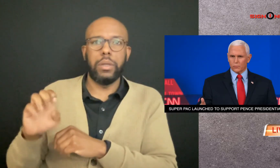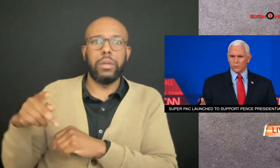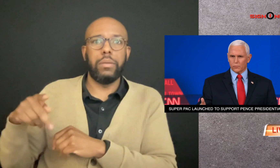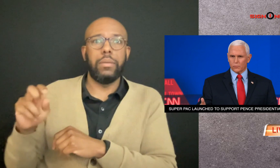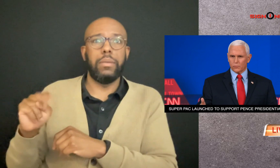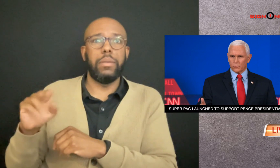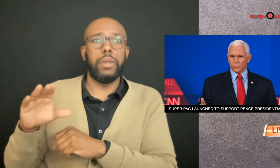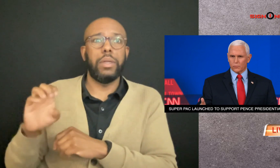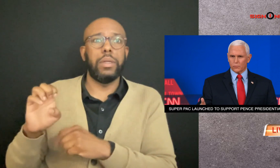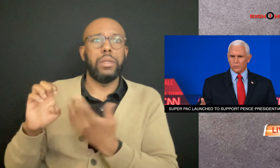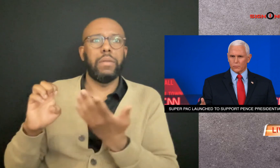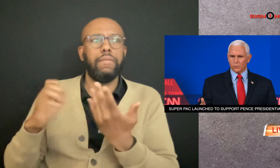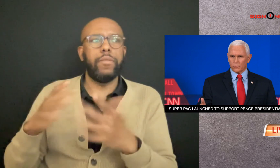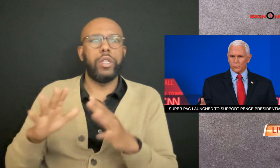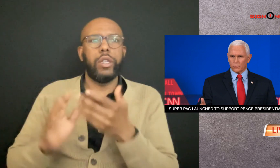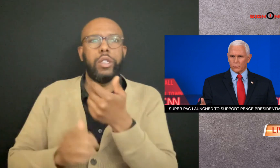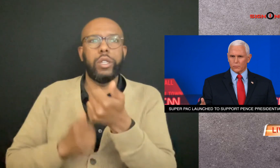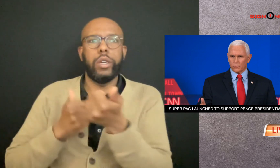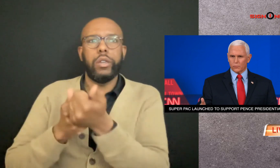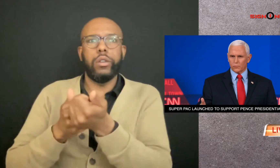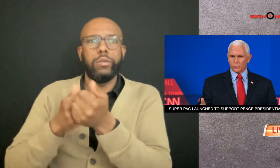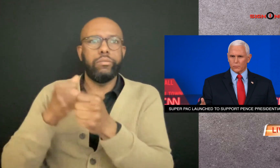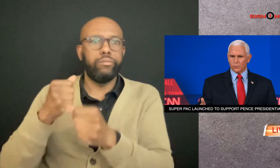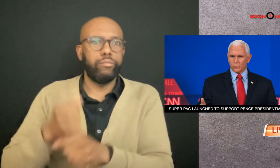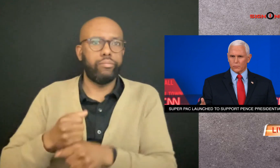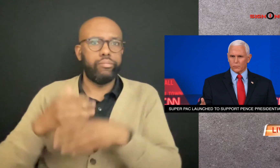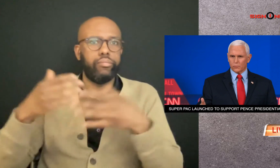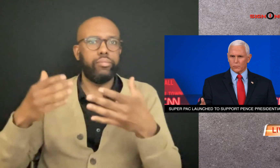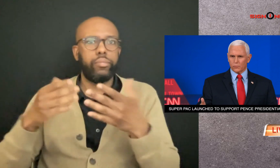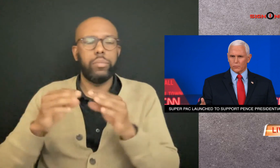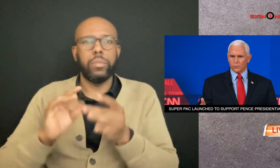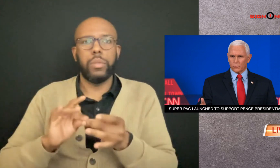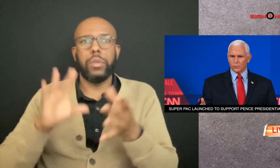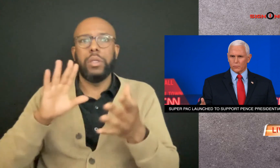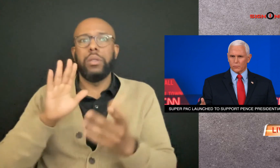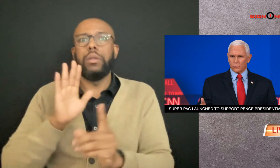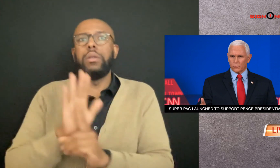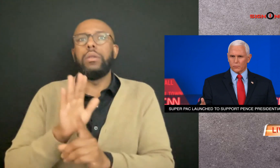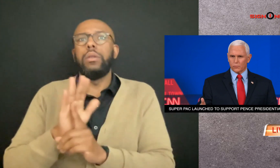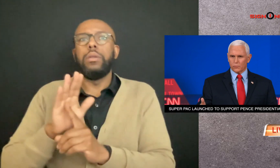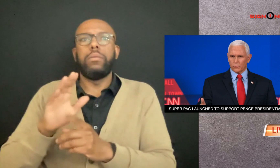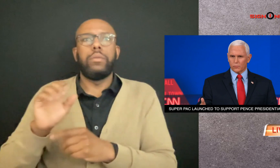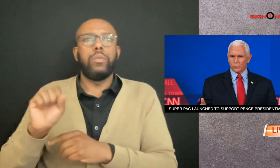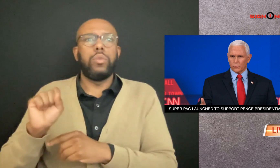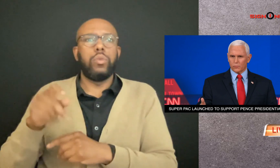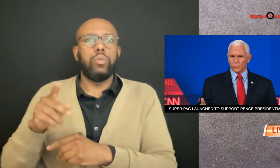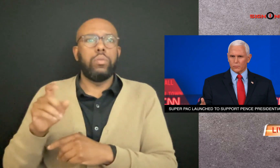friends and supporters of former Vice President Mike Pence have reportedly launched a super